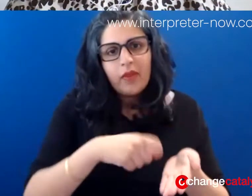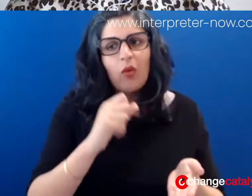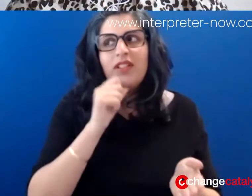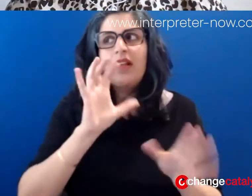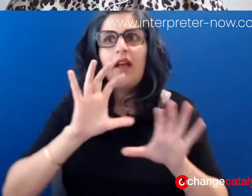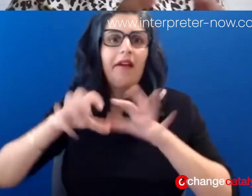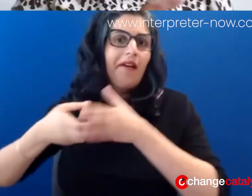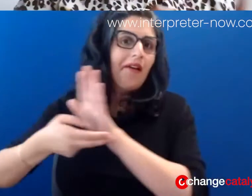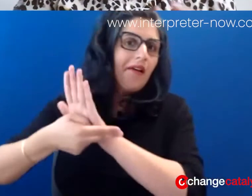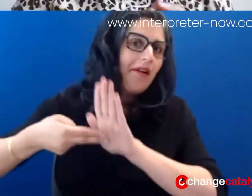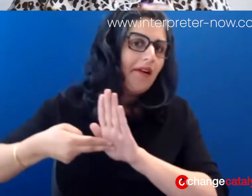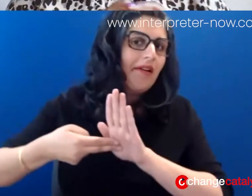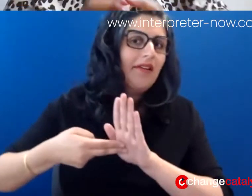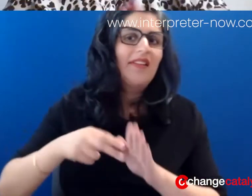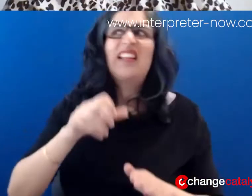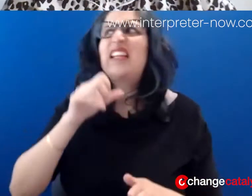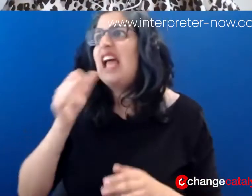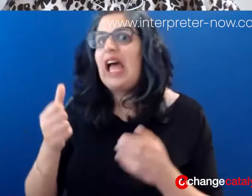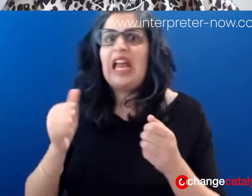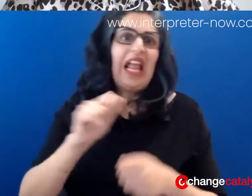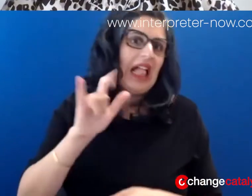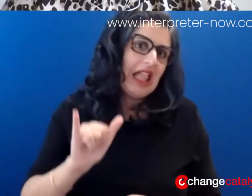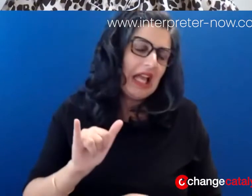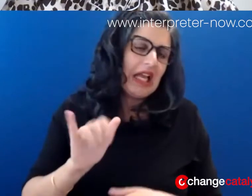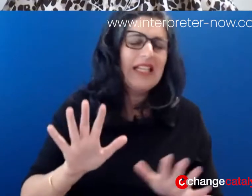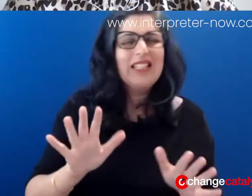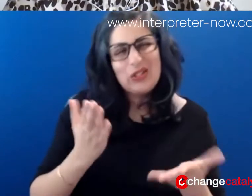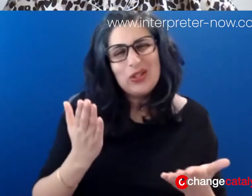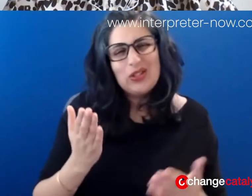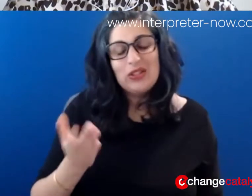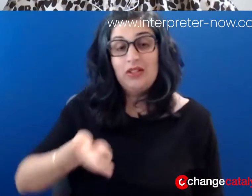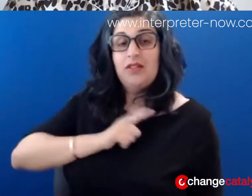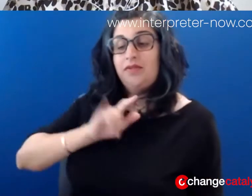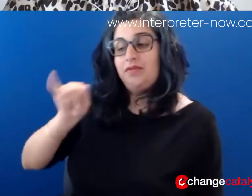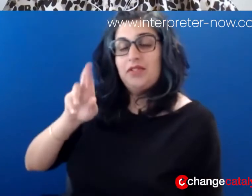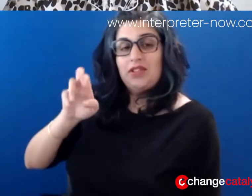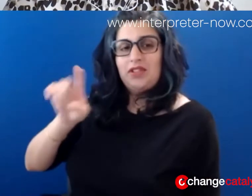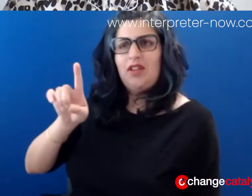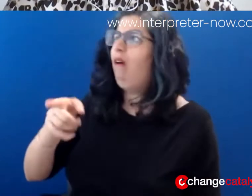someone who's not an ally. If I could just say. I think you're so right on it.